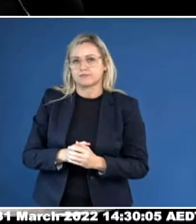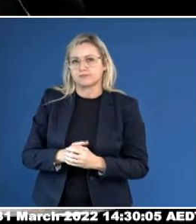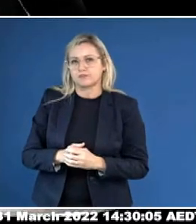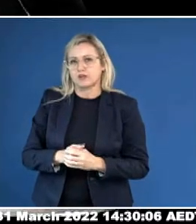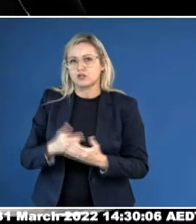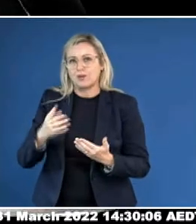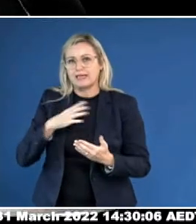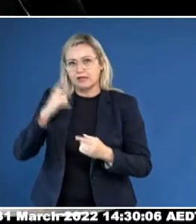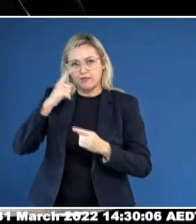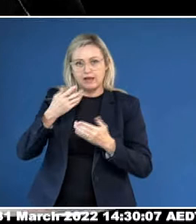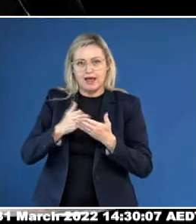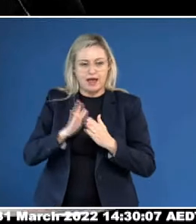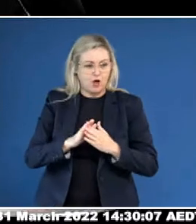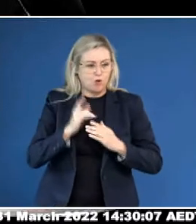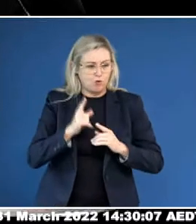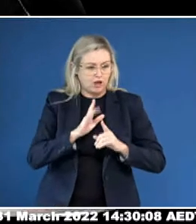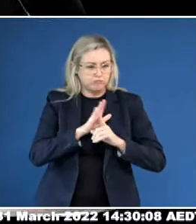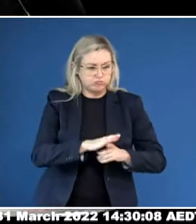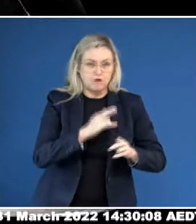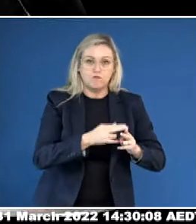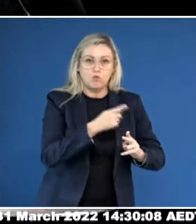oppression for specific communities of women and girls with disabilities.